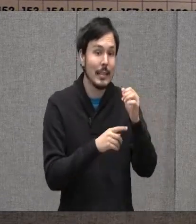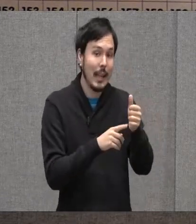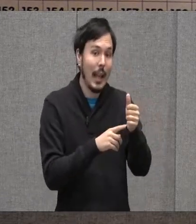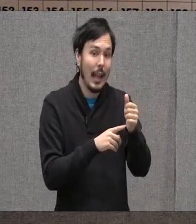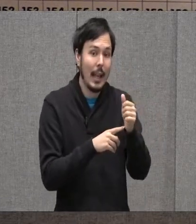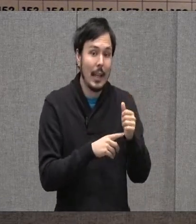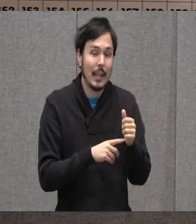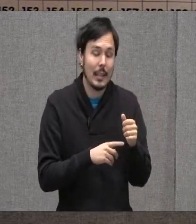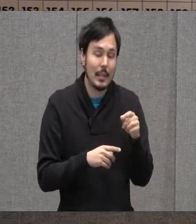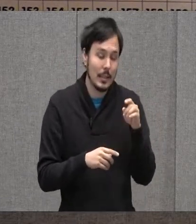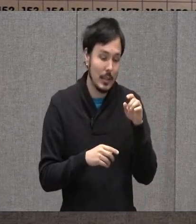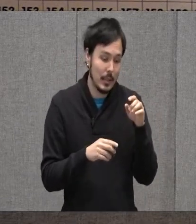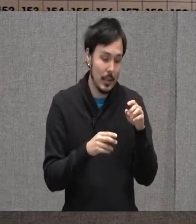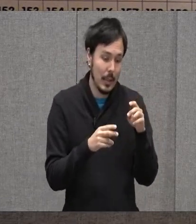Two, four, six, eight.